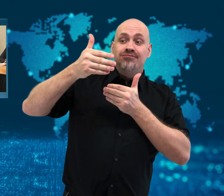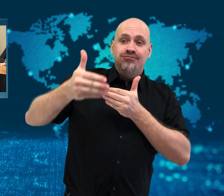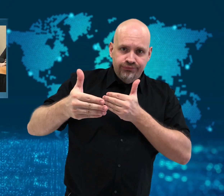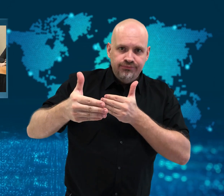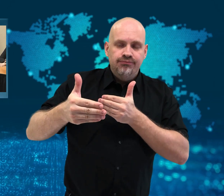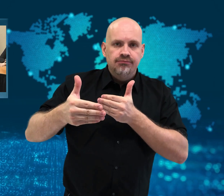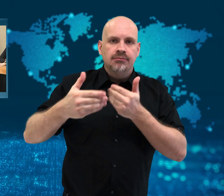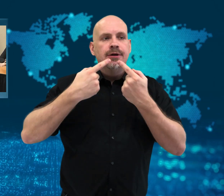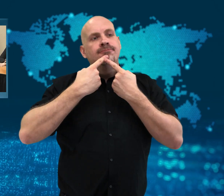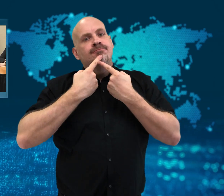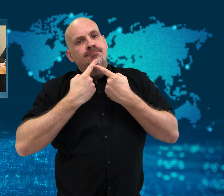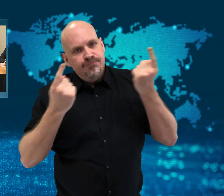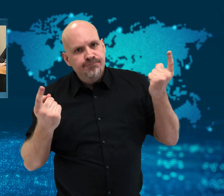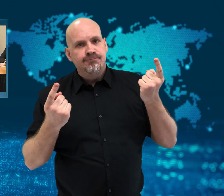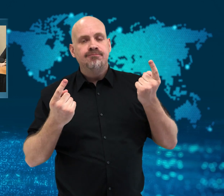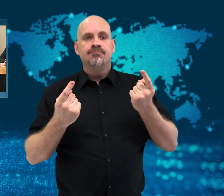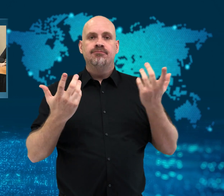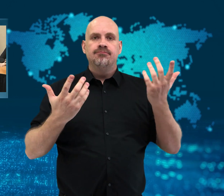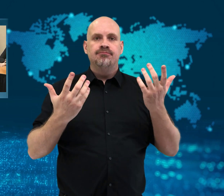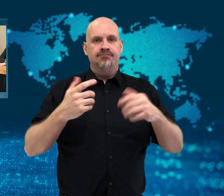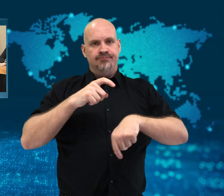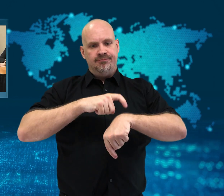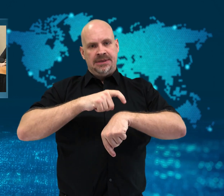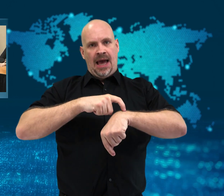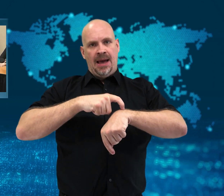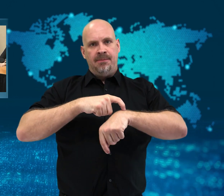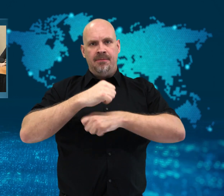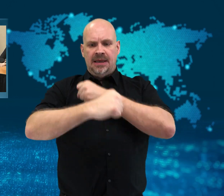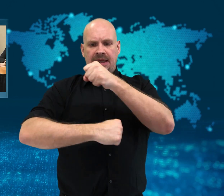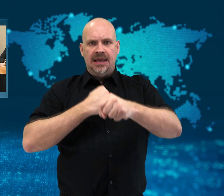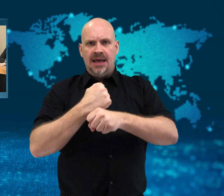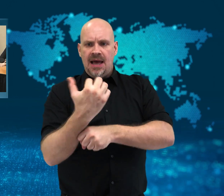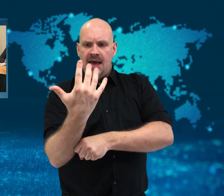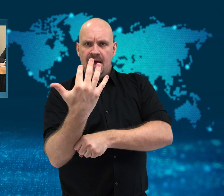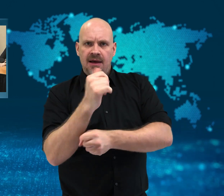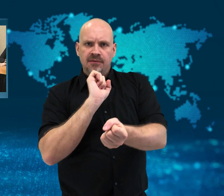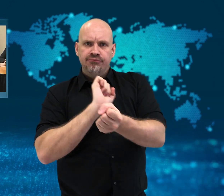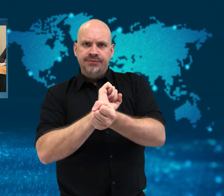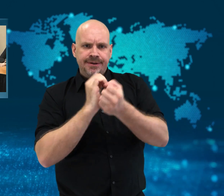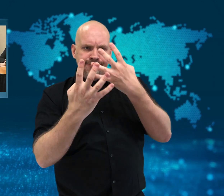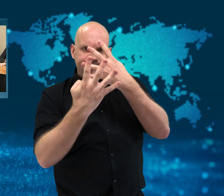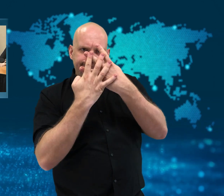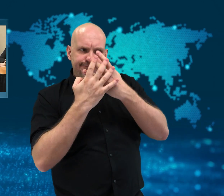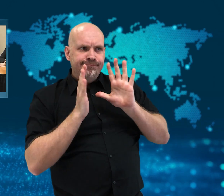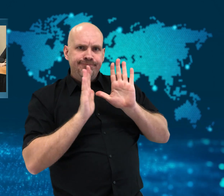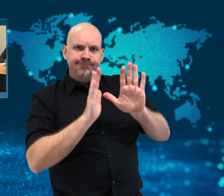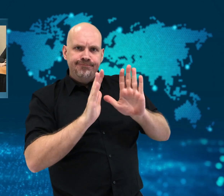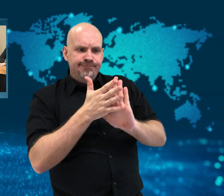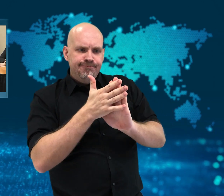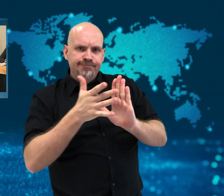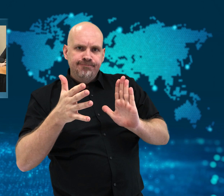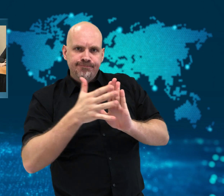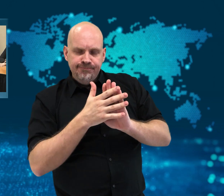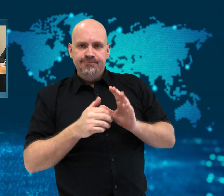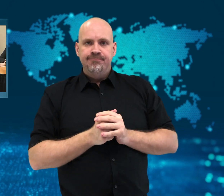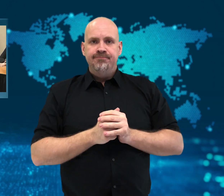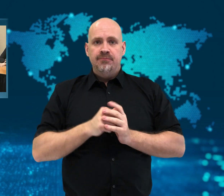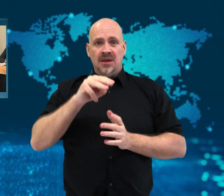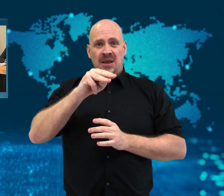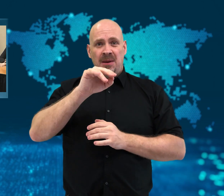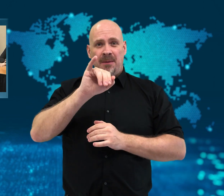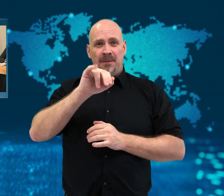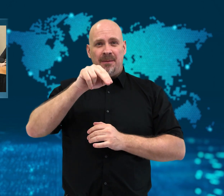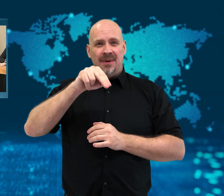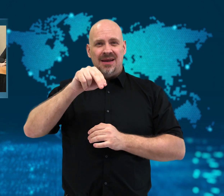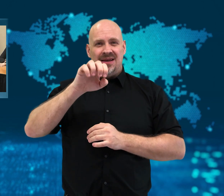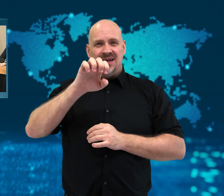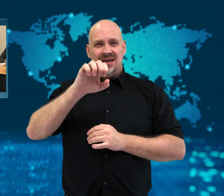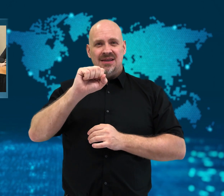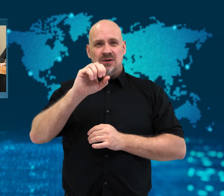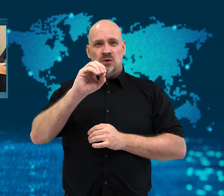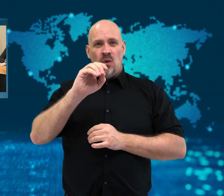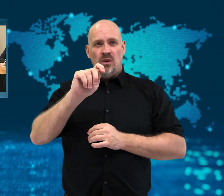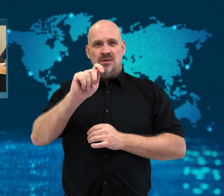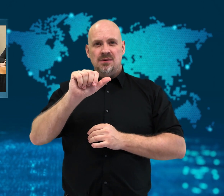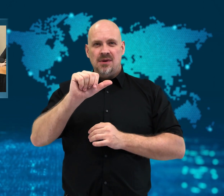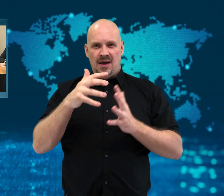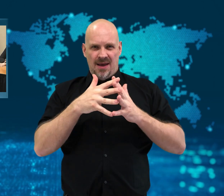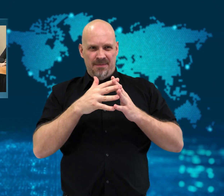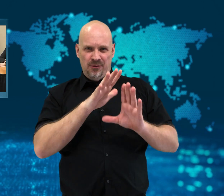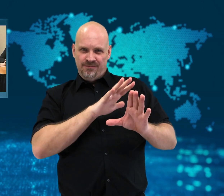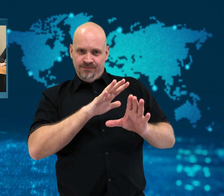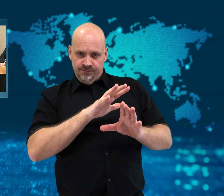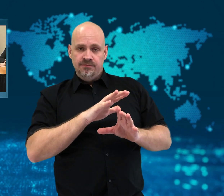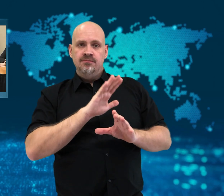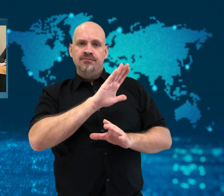However, prosecutors could seek the maximum amount of 40 years,